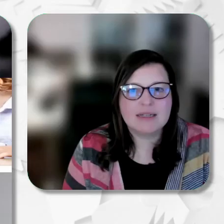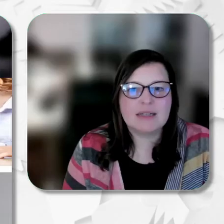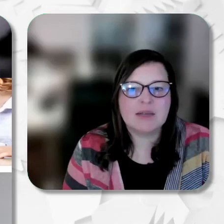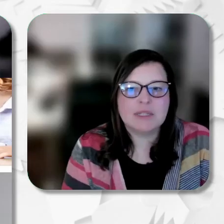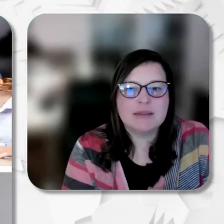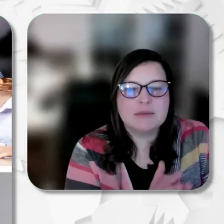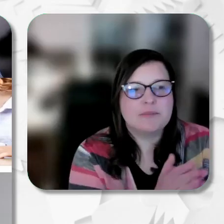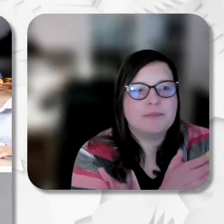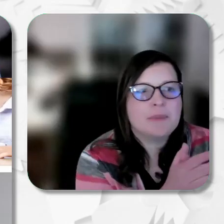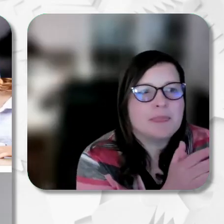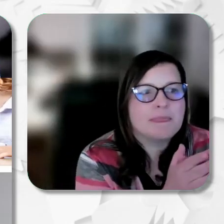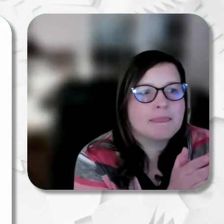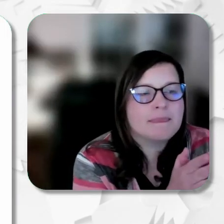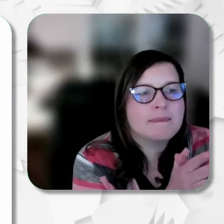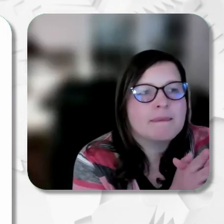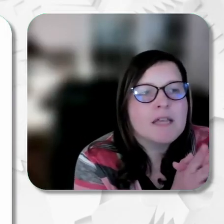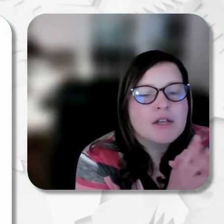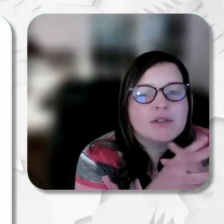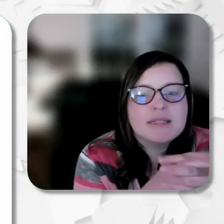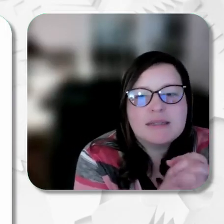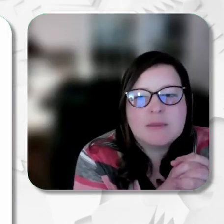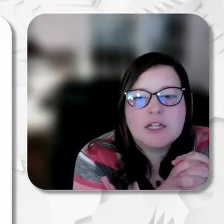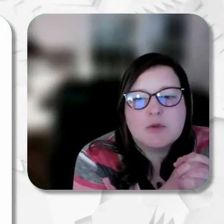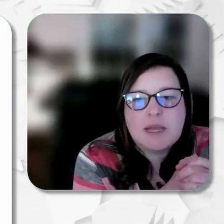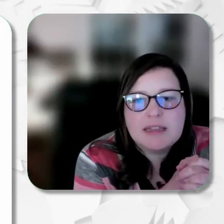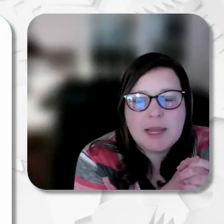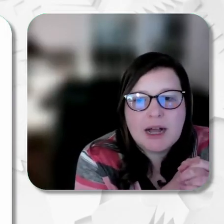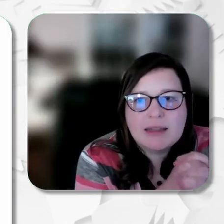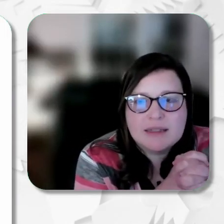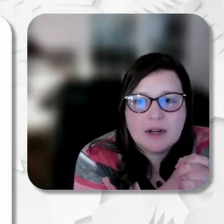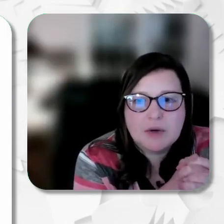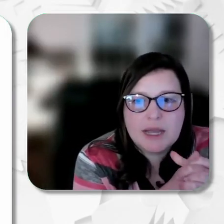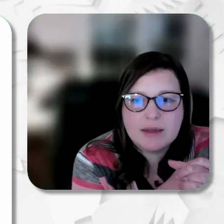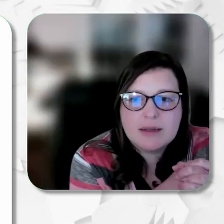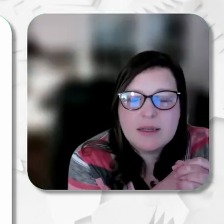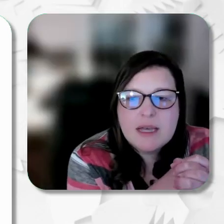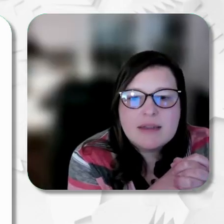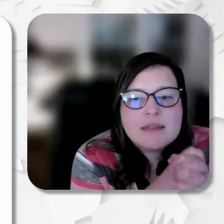Next slide please. So this is a spectrum of play that my colleagues and I created. This